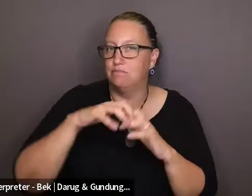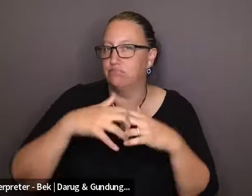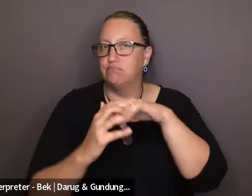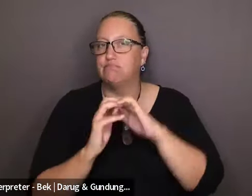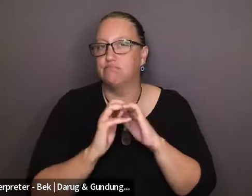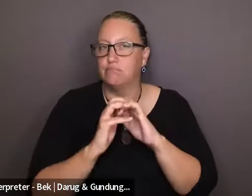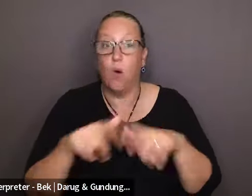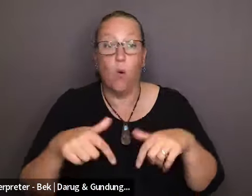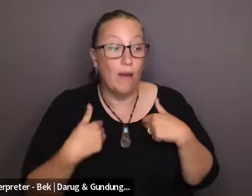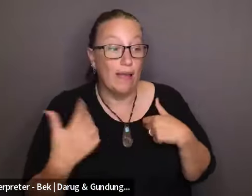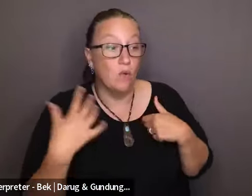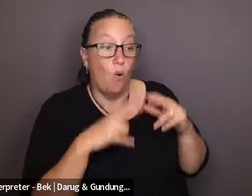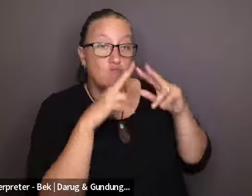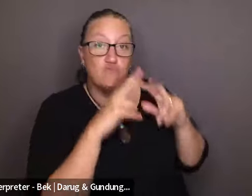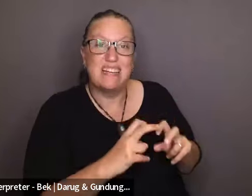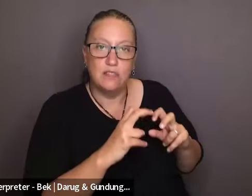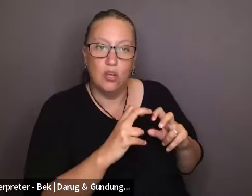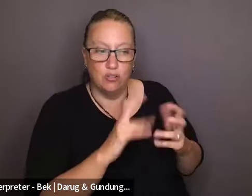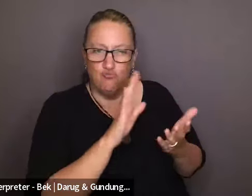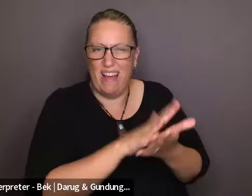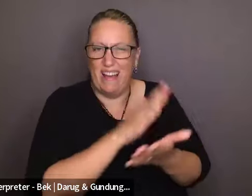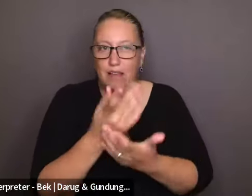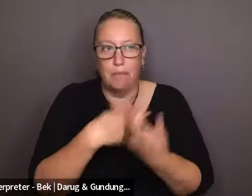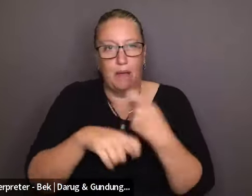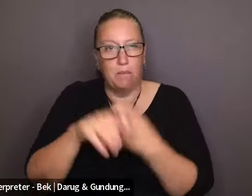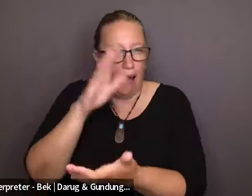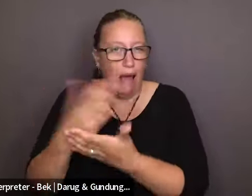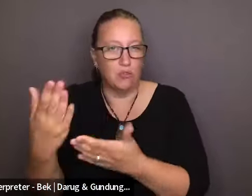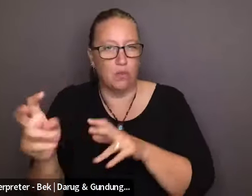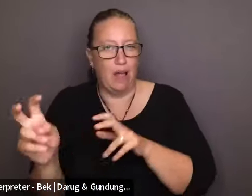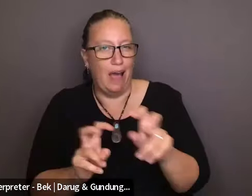nature of disability experiences and knowledge